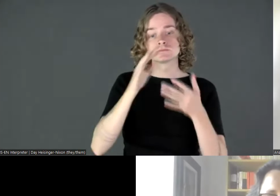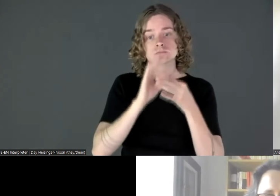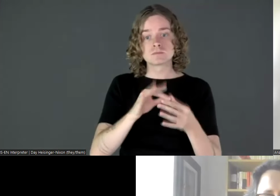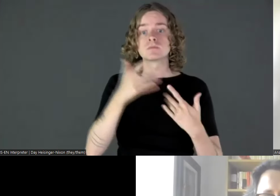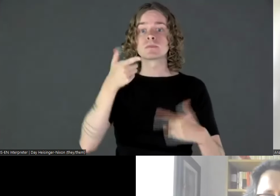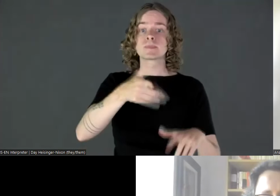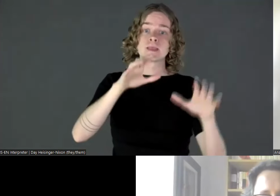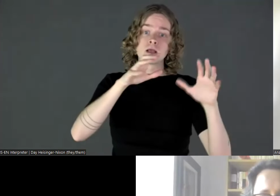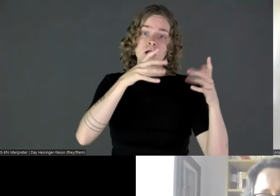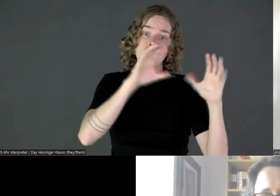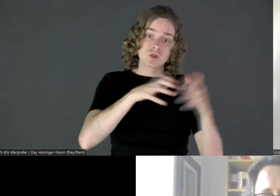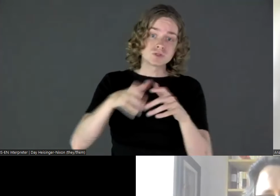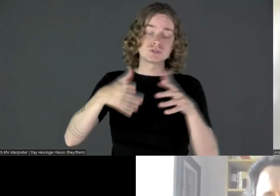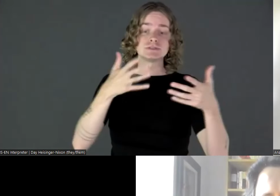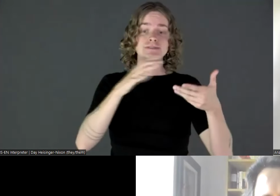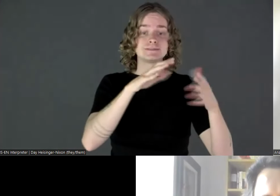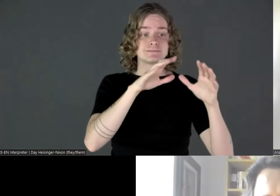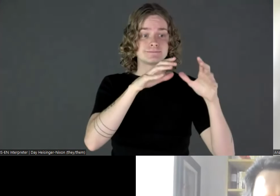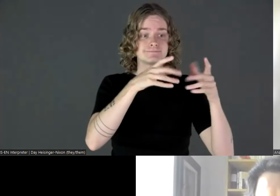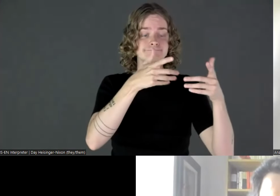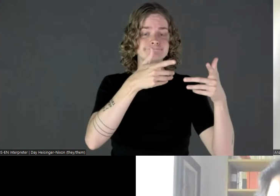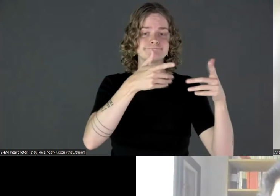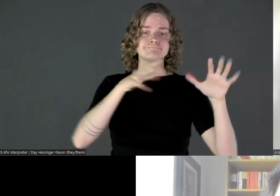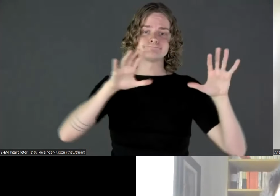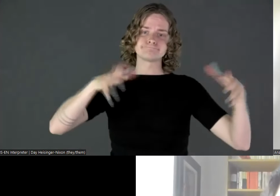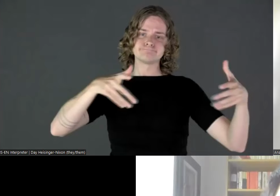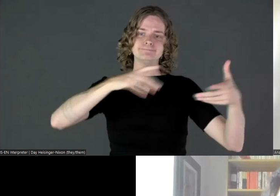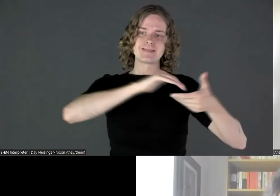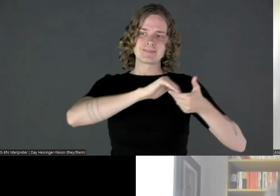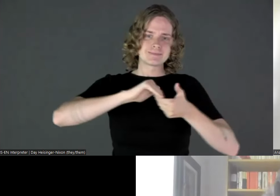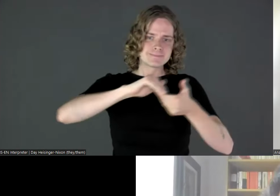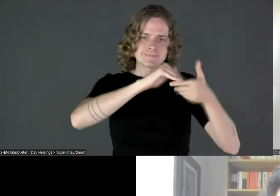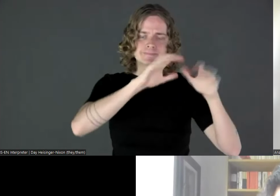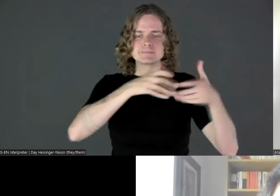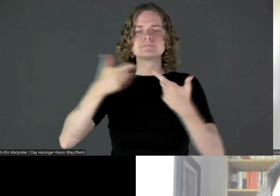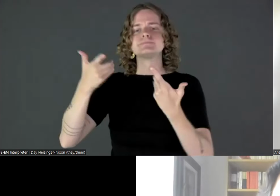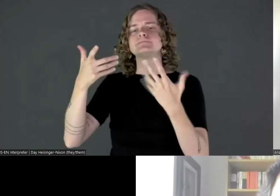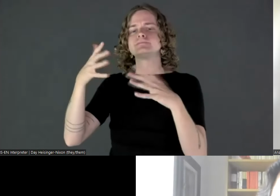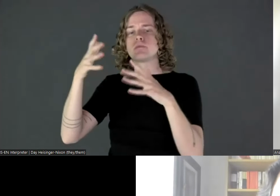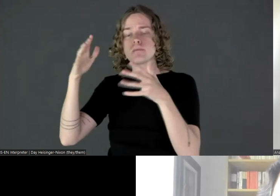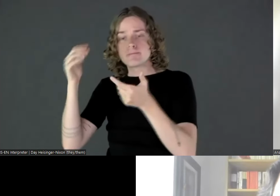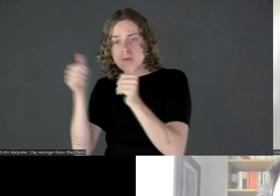disability inclusive in emergencies. First, it is mentioned all right,